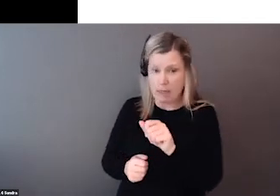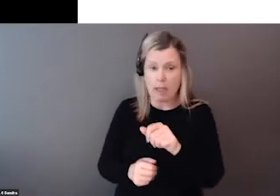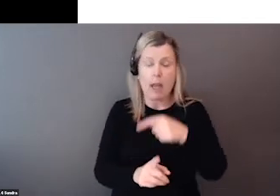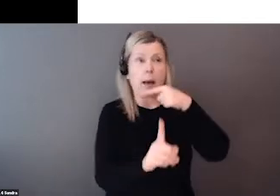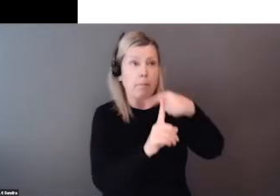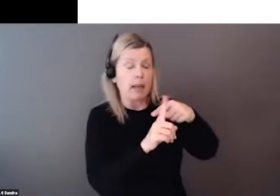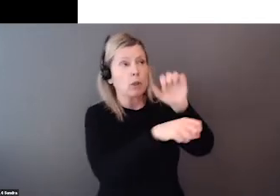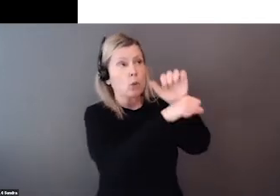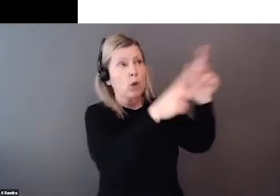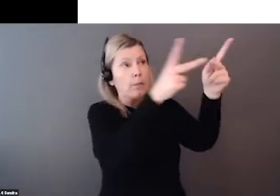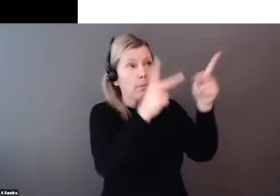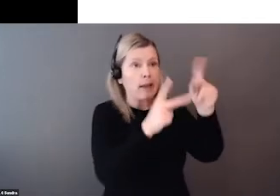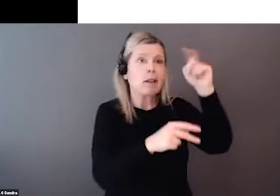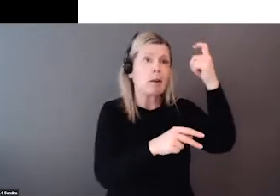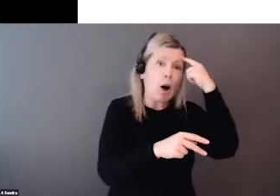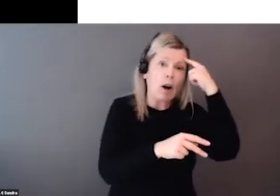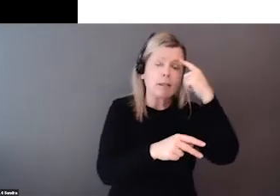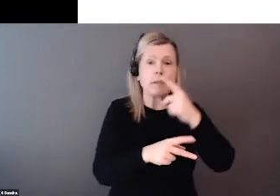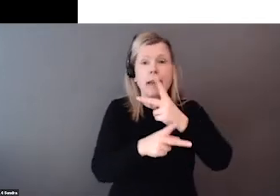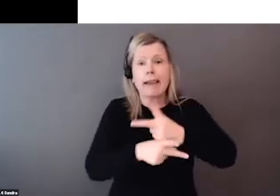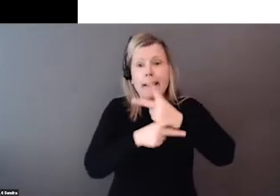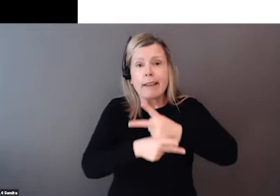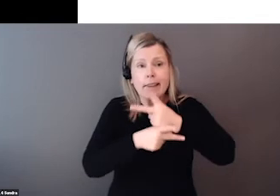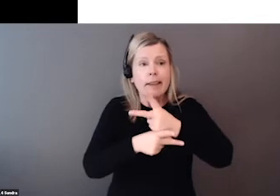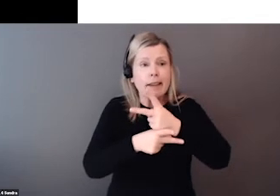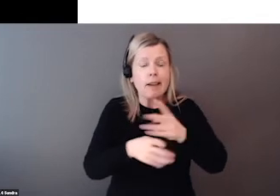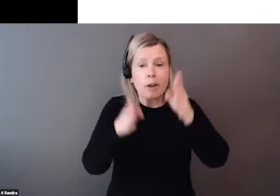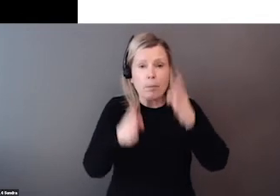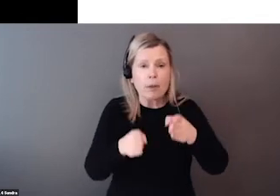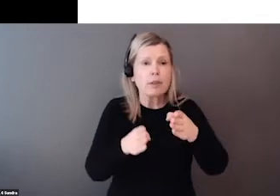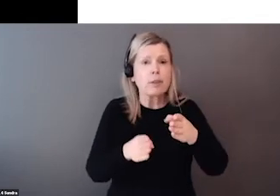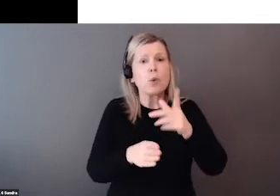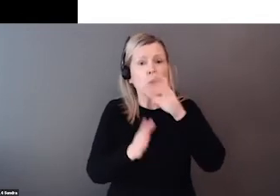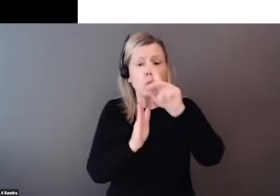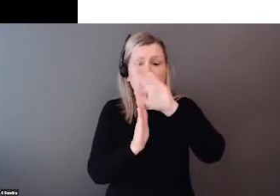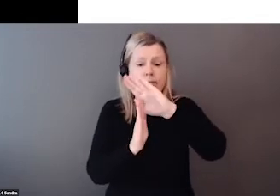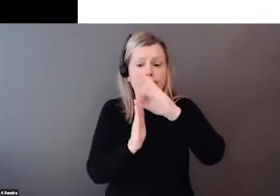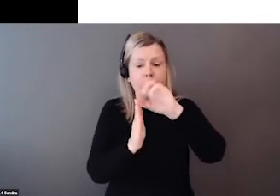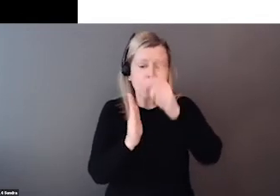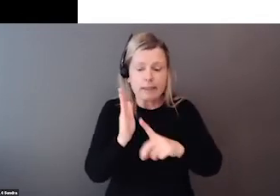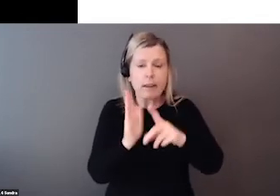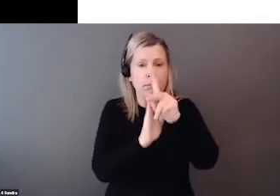employers, caregivers, educators, policymakers, and others, in an online consensus building exercise